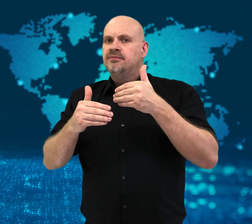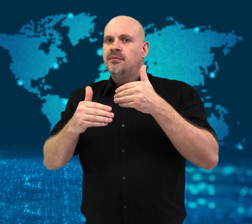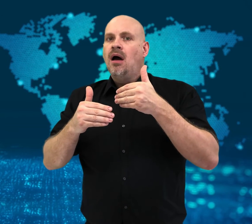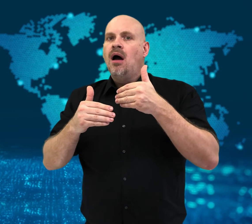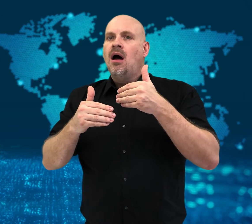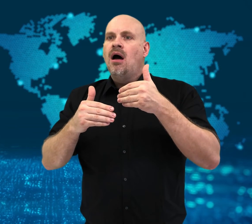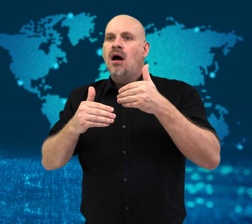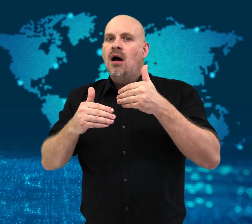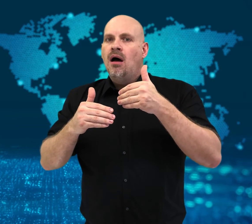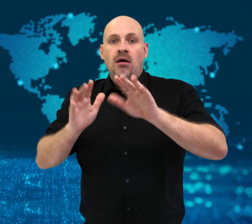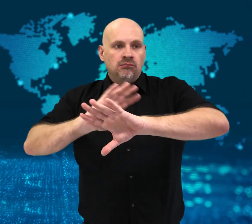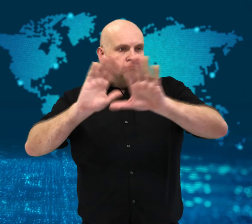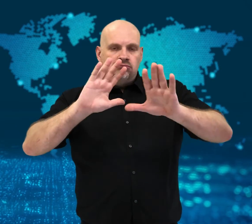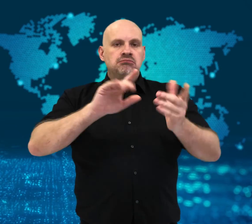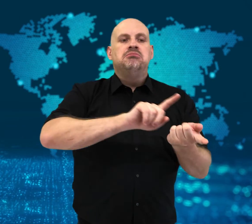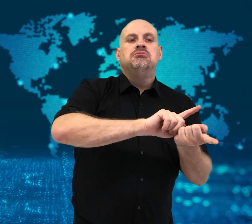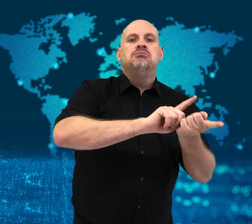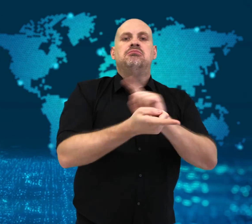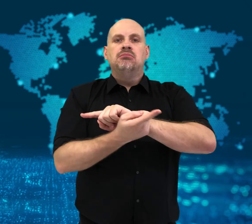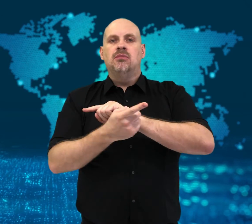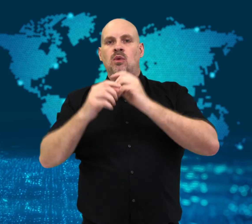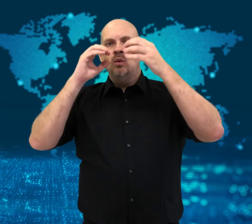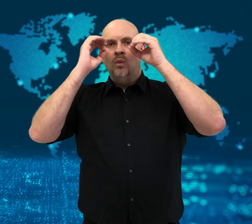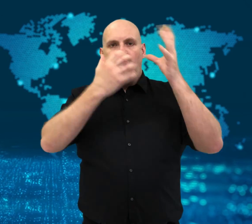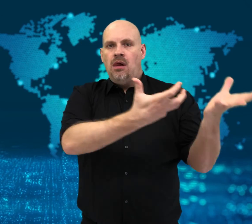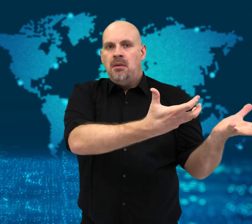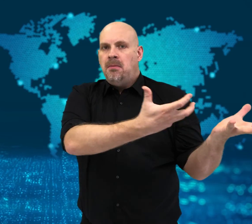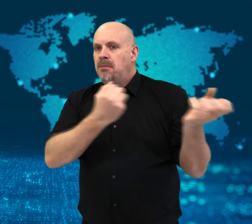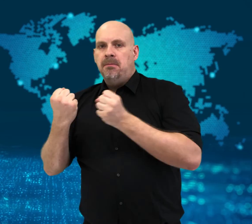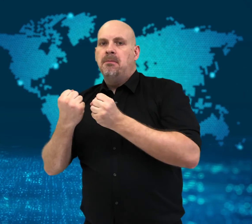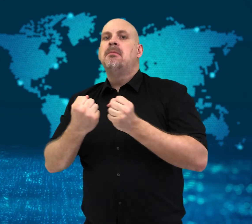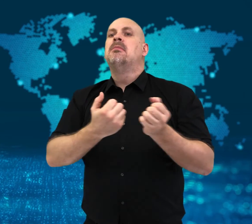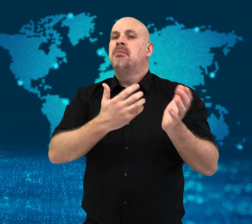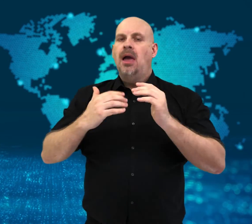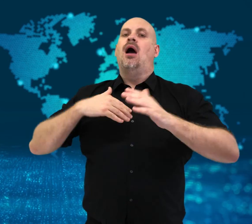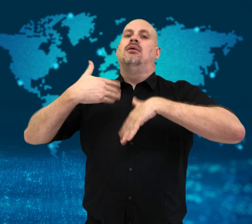After Google Argentina caught the mistake,